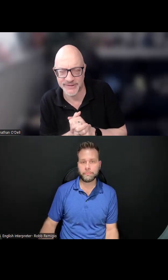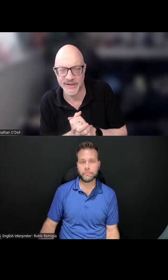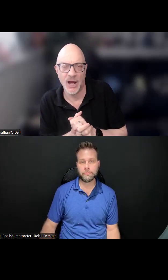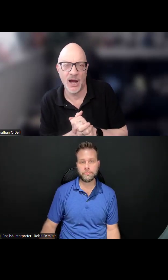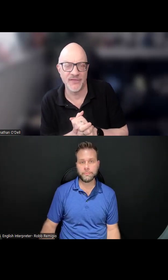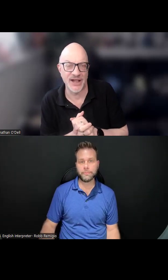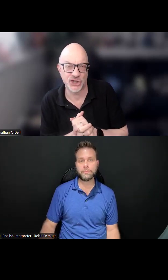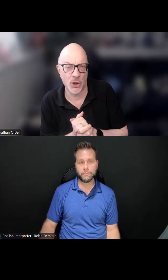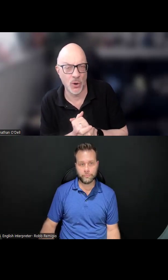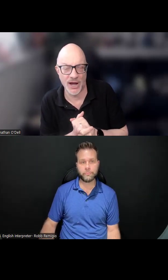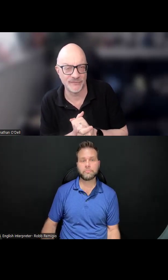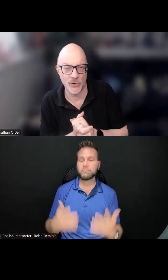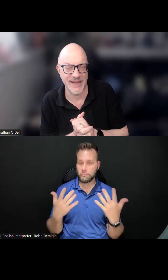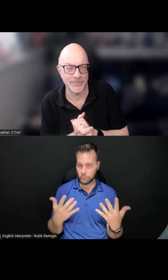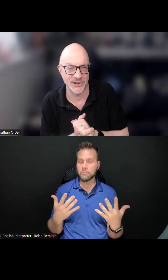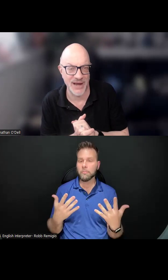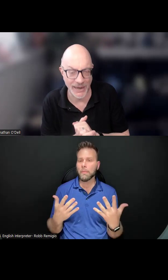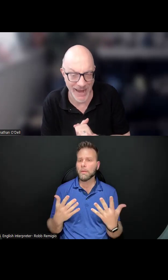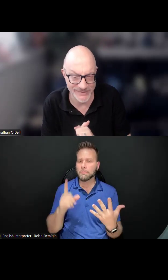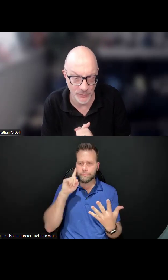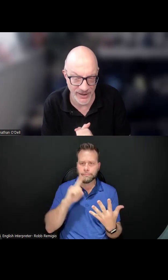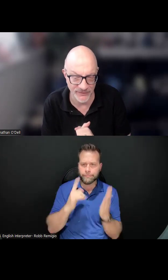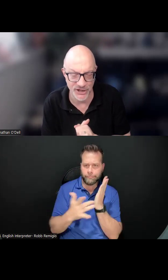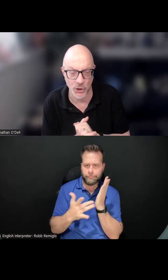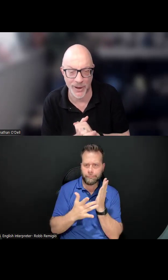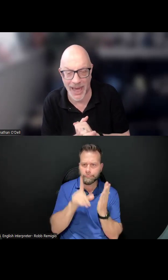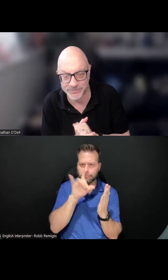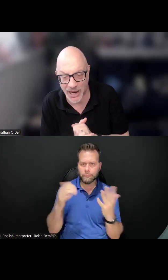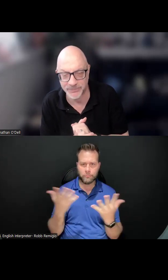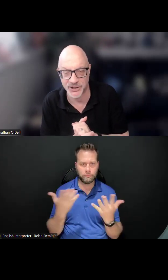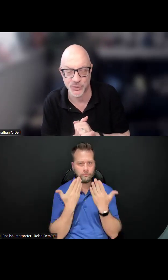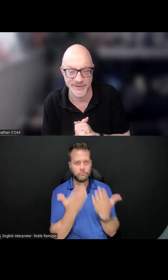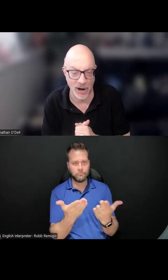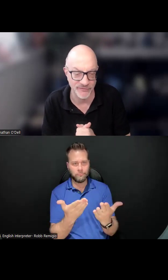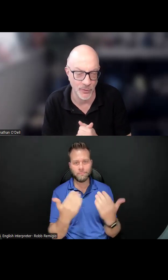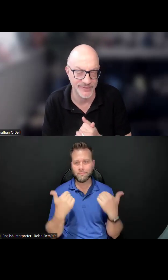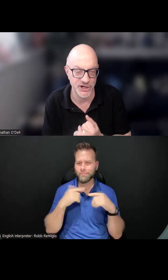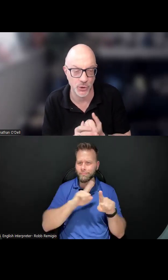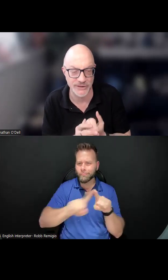Here is a couple of images that show for example, iMacs screen,